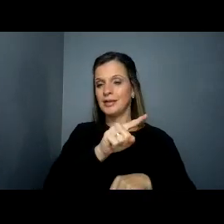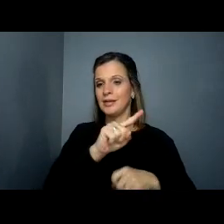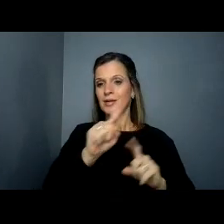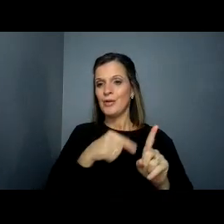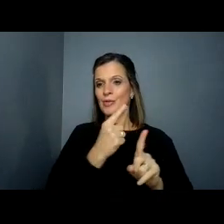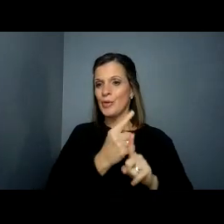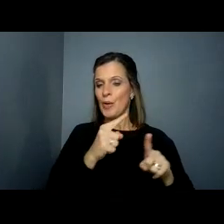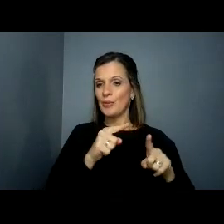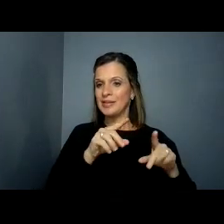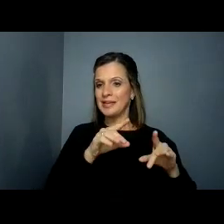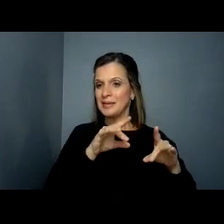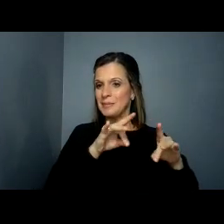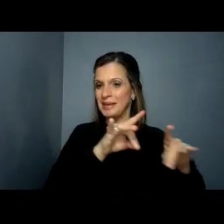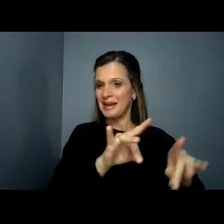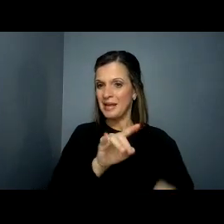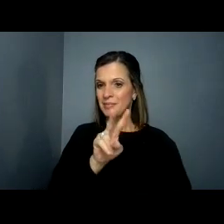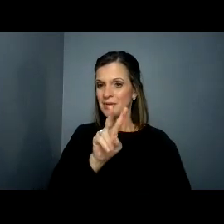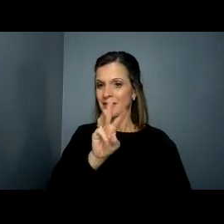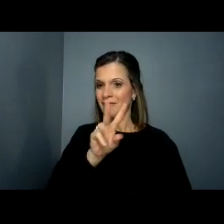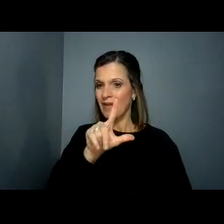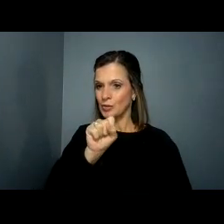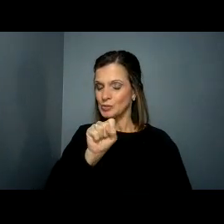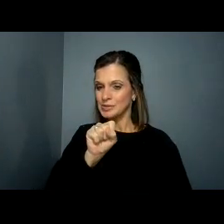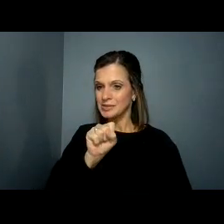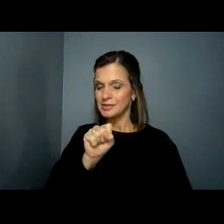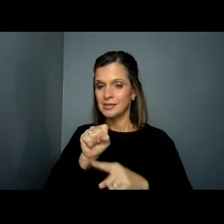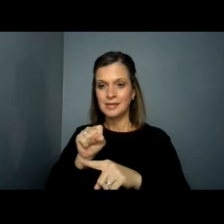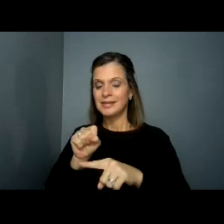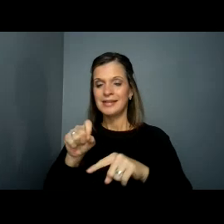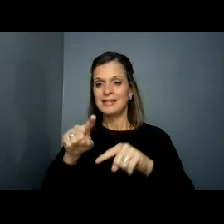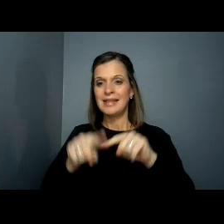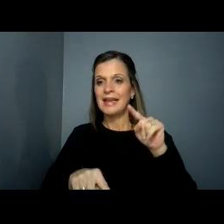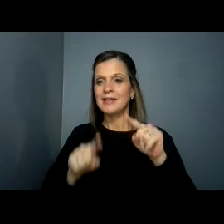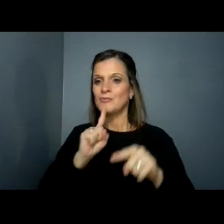not being able to discern the differences in those soft sounds and that's why we try to